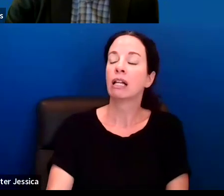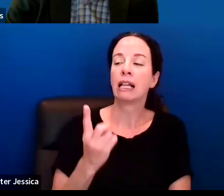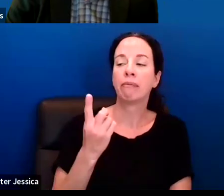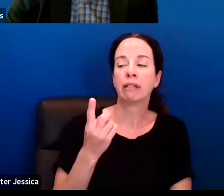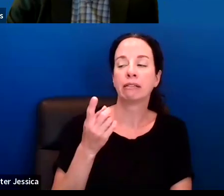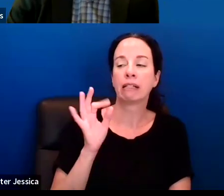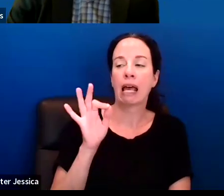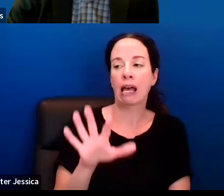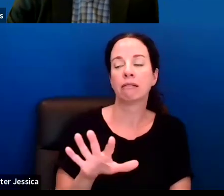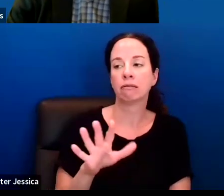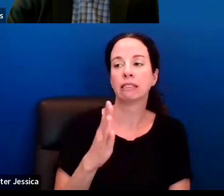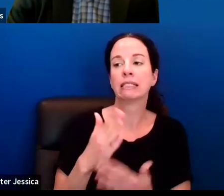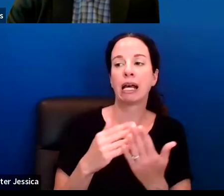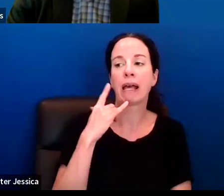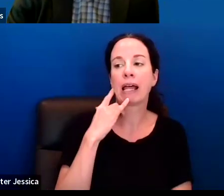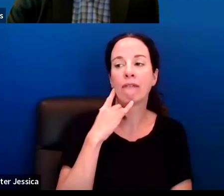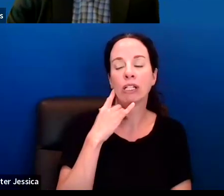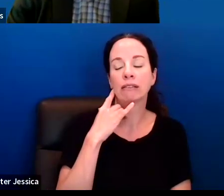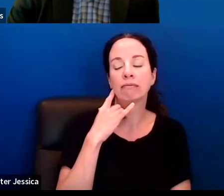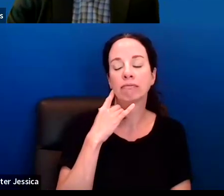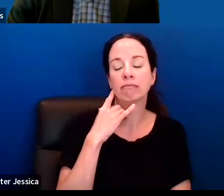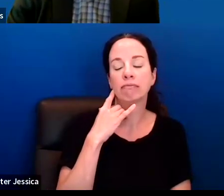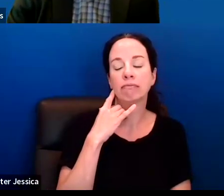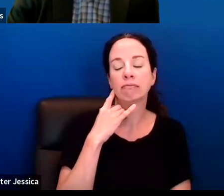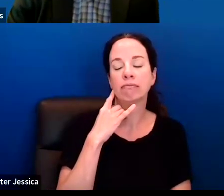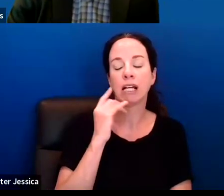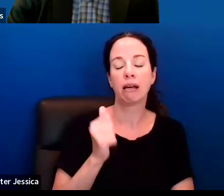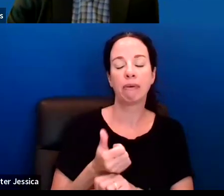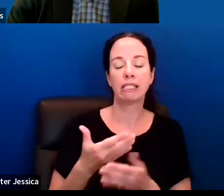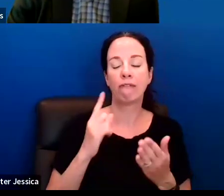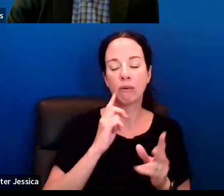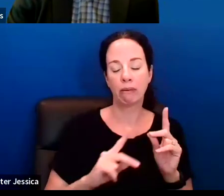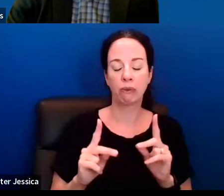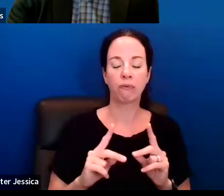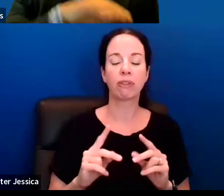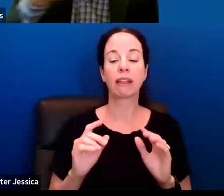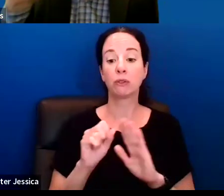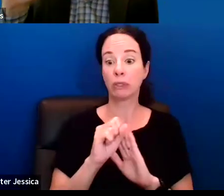in some California-based stuff for folks. So at the state level, you've got the